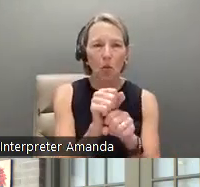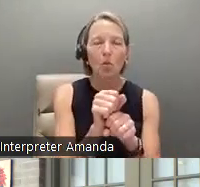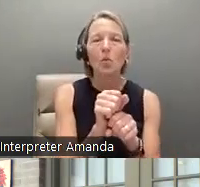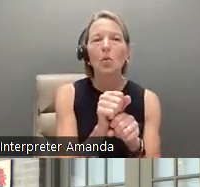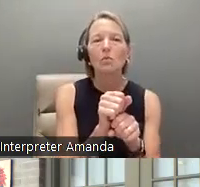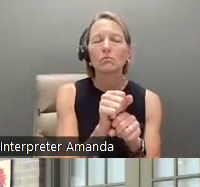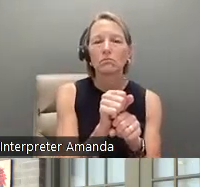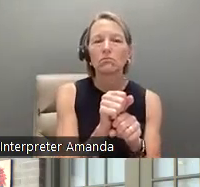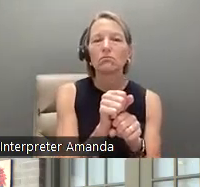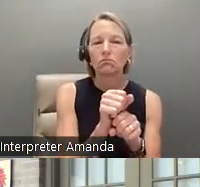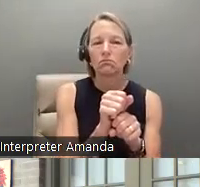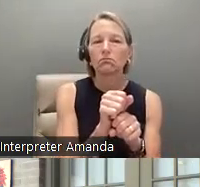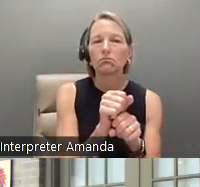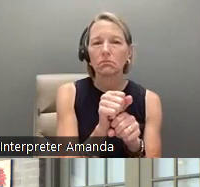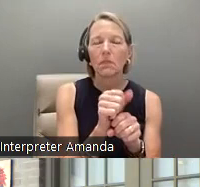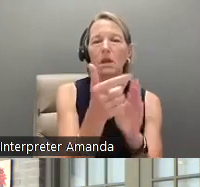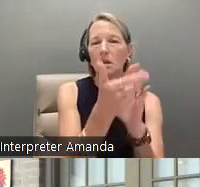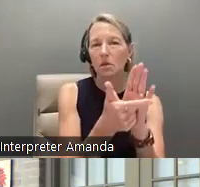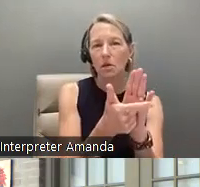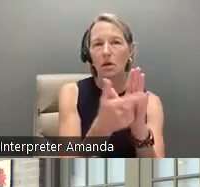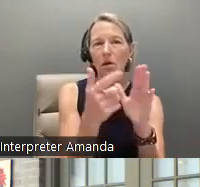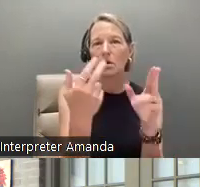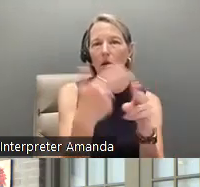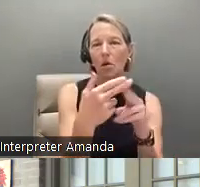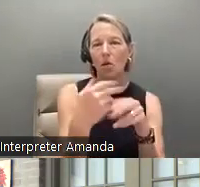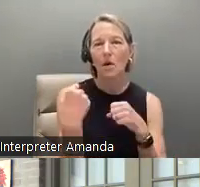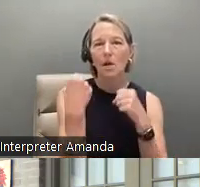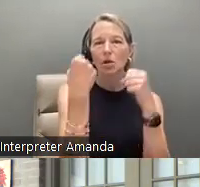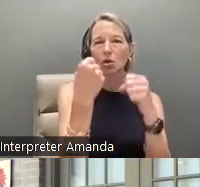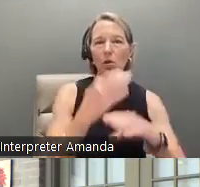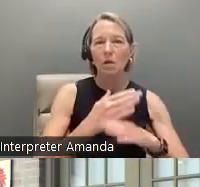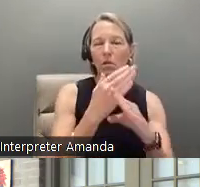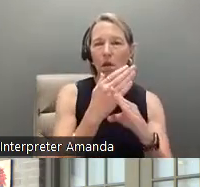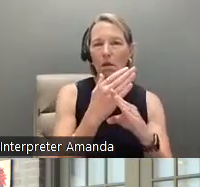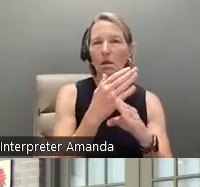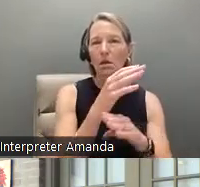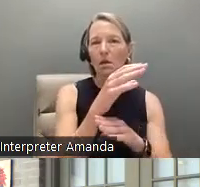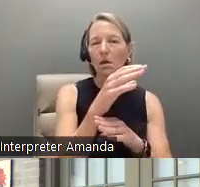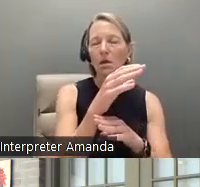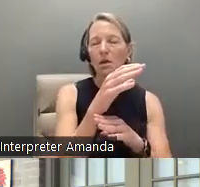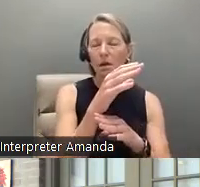um and it's under a law called strengthening the protections of social strengthening the